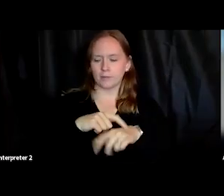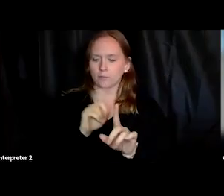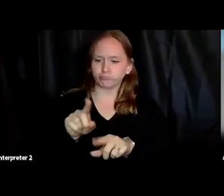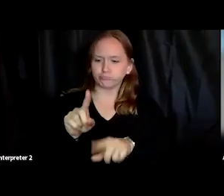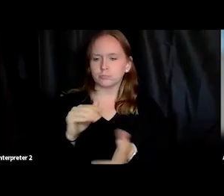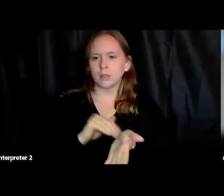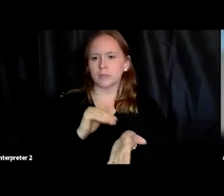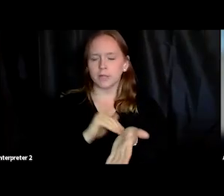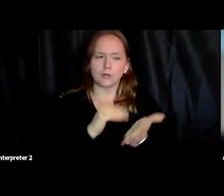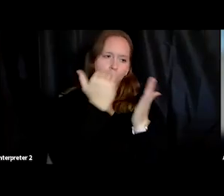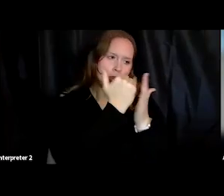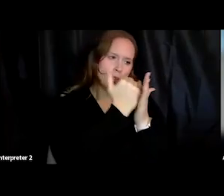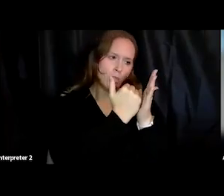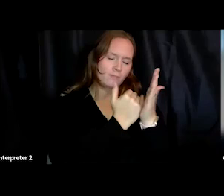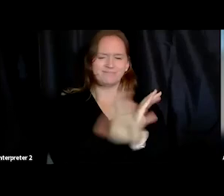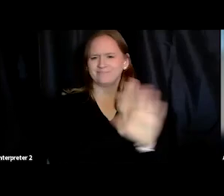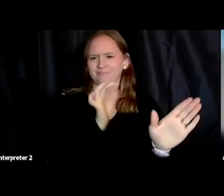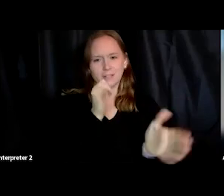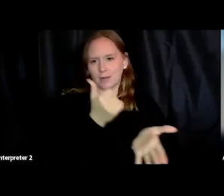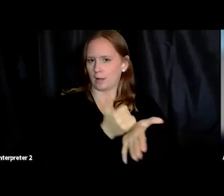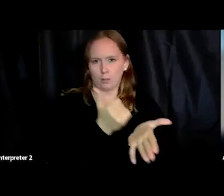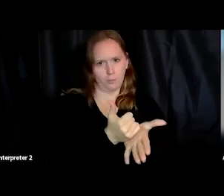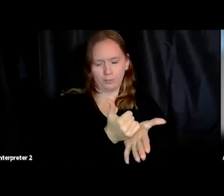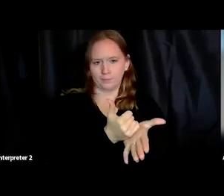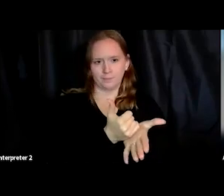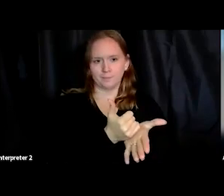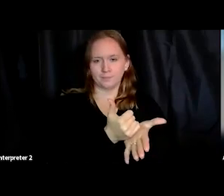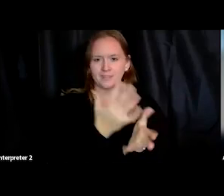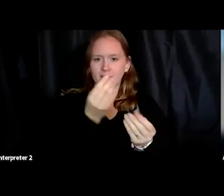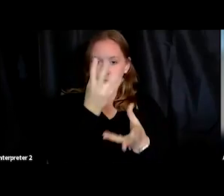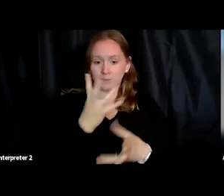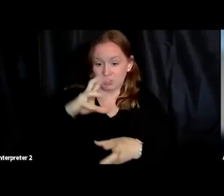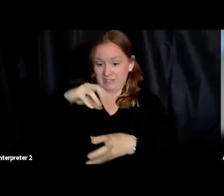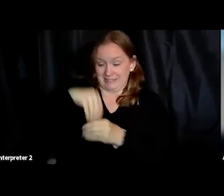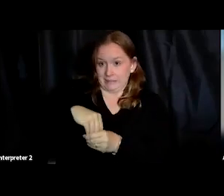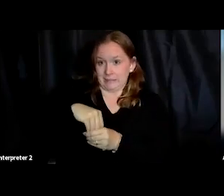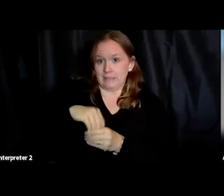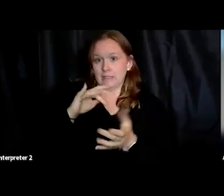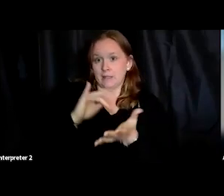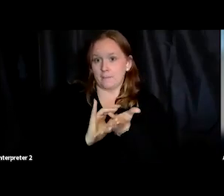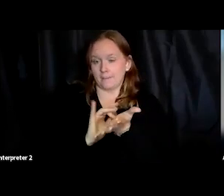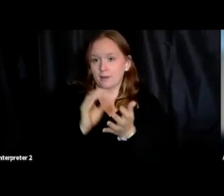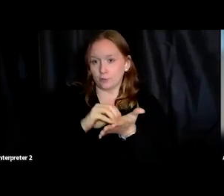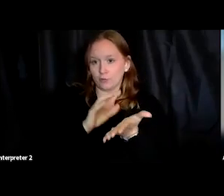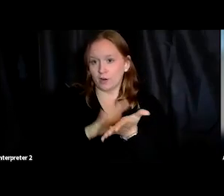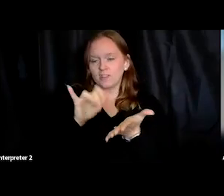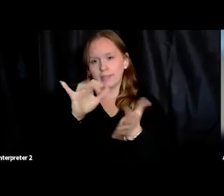It's the information that's in the treatment records that DDS needs to clearly understand.